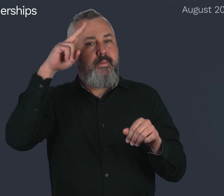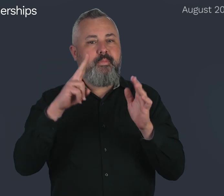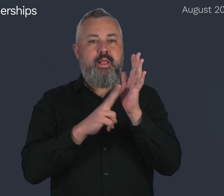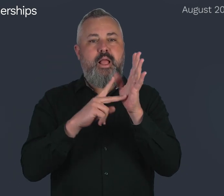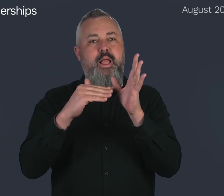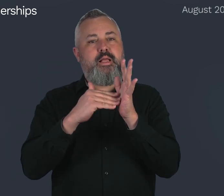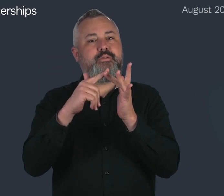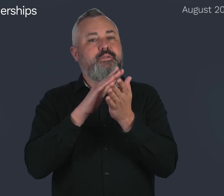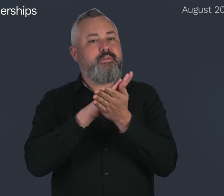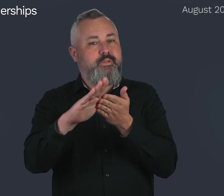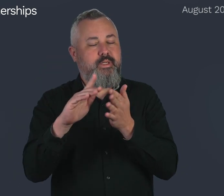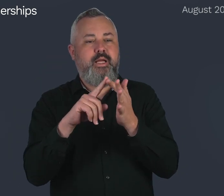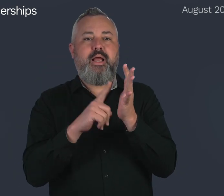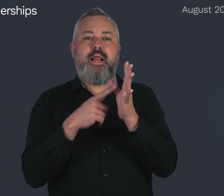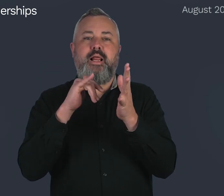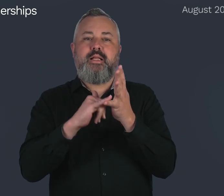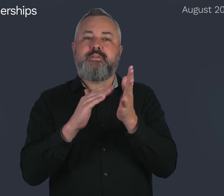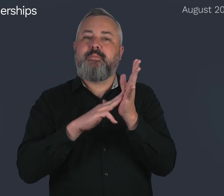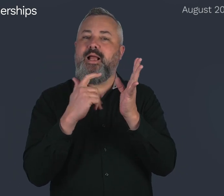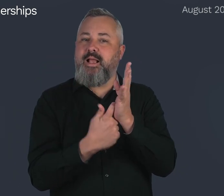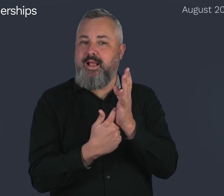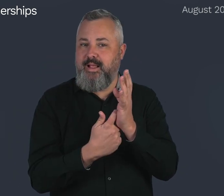Nazih Elasmar,